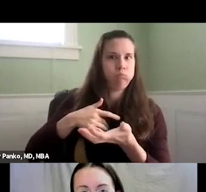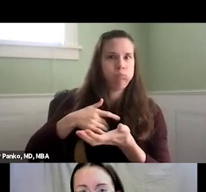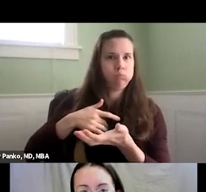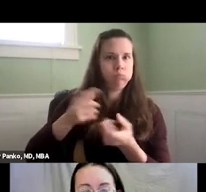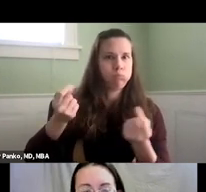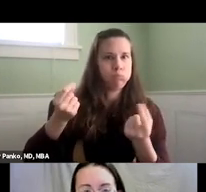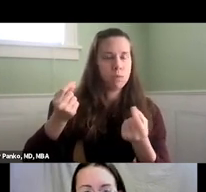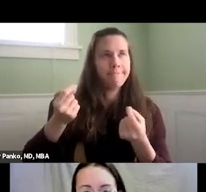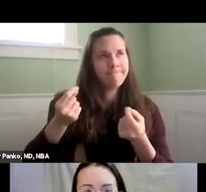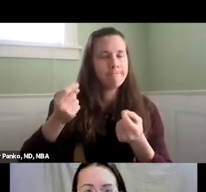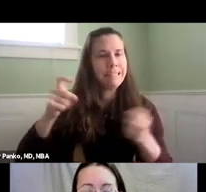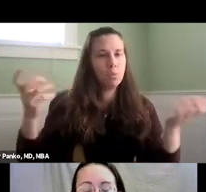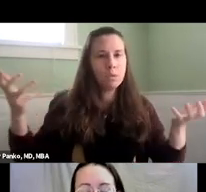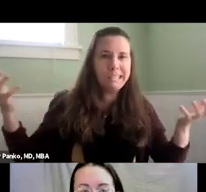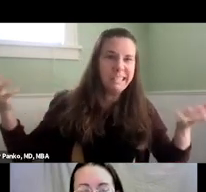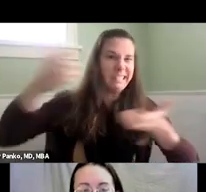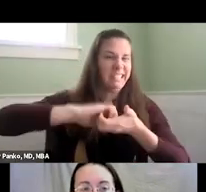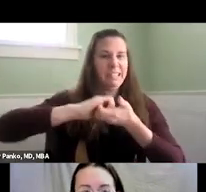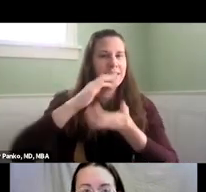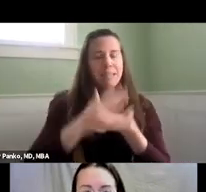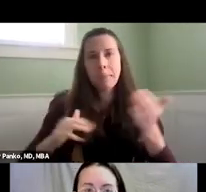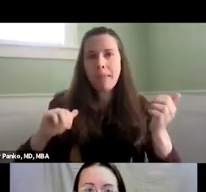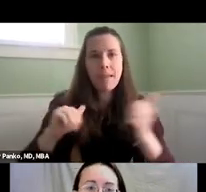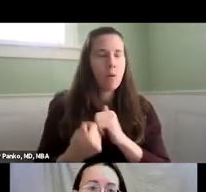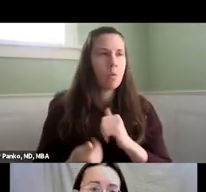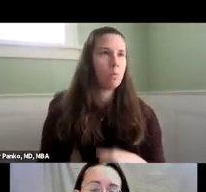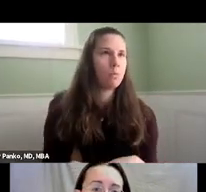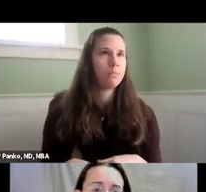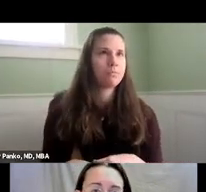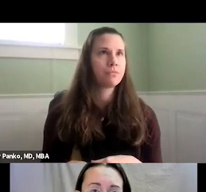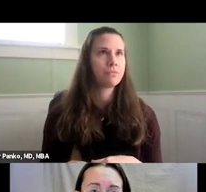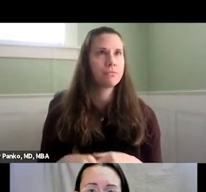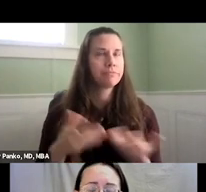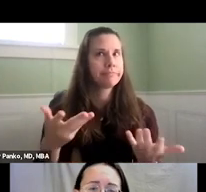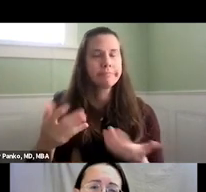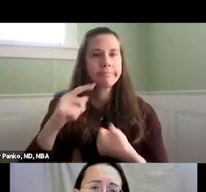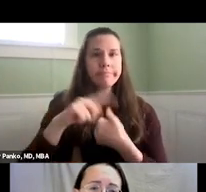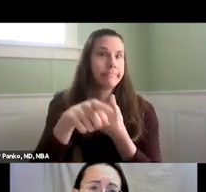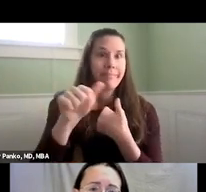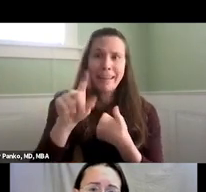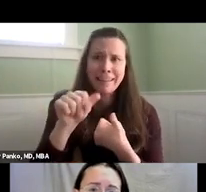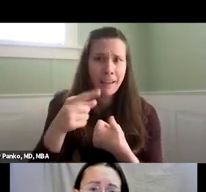and systematic barriers that are present in the system. And so we need to find a way to